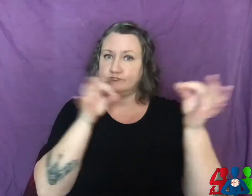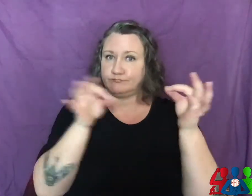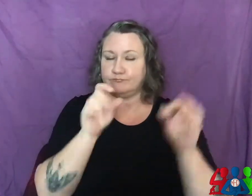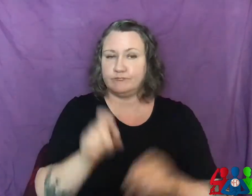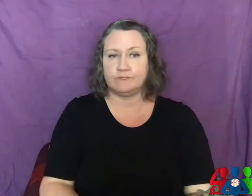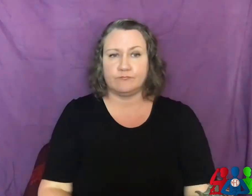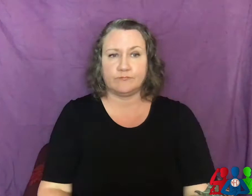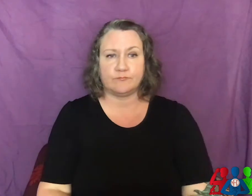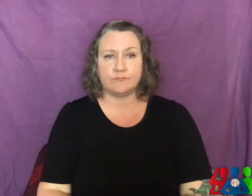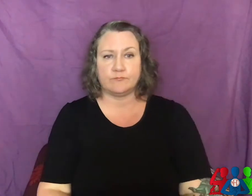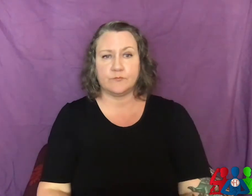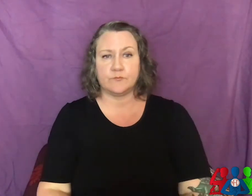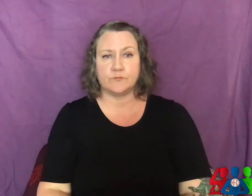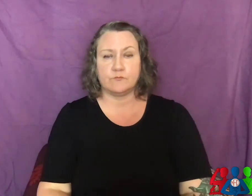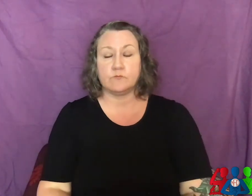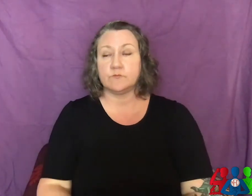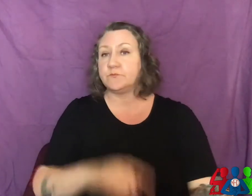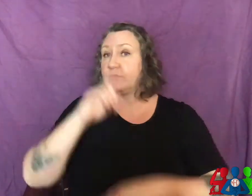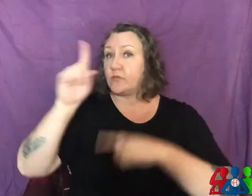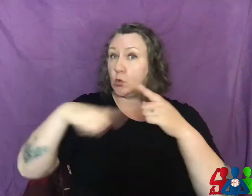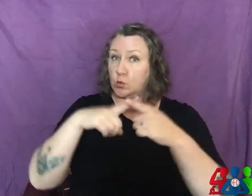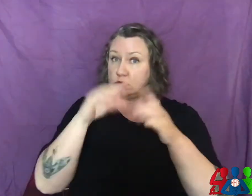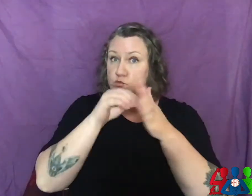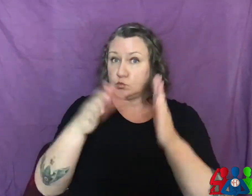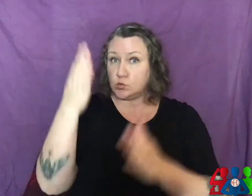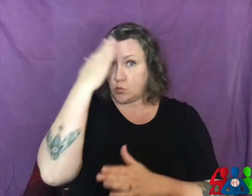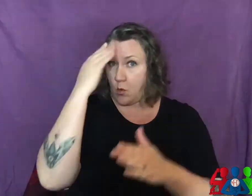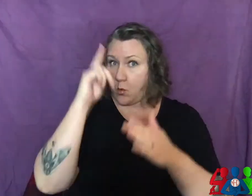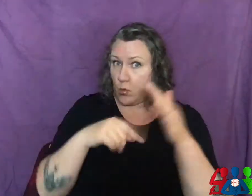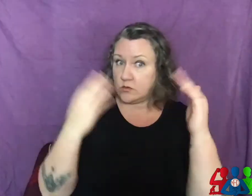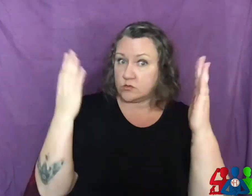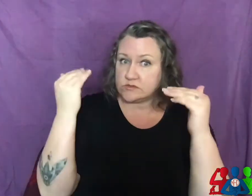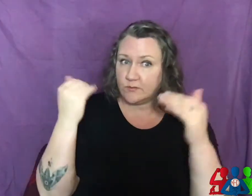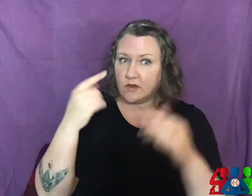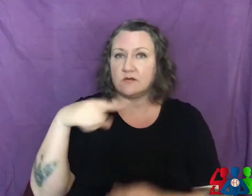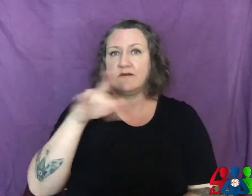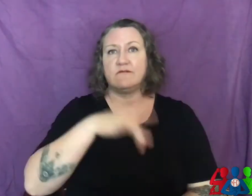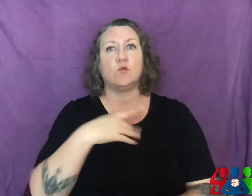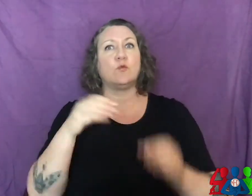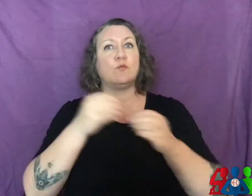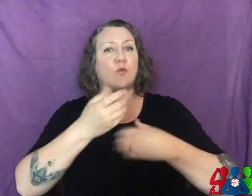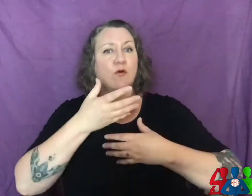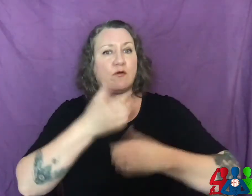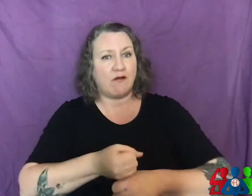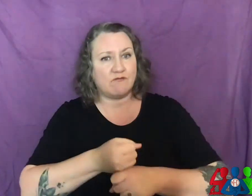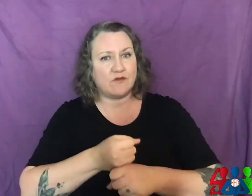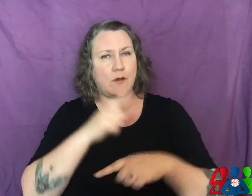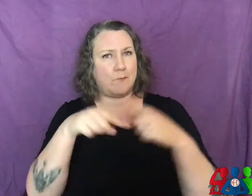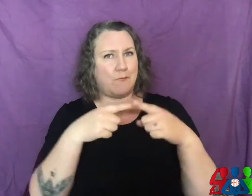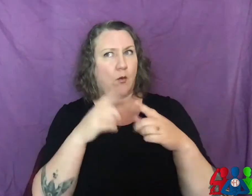shouldn't just say, look at page 25, but you should give more examples of what the assignment